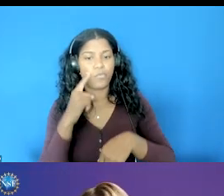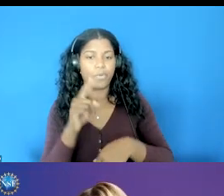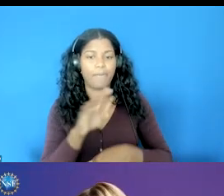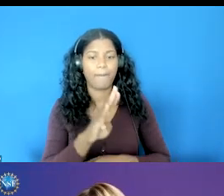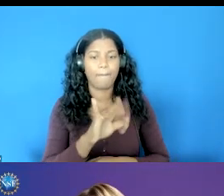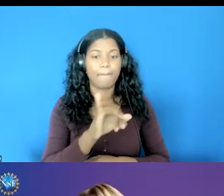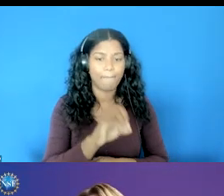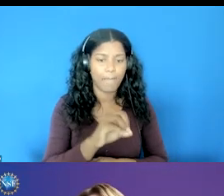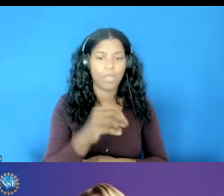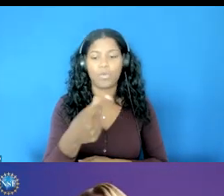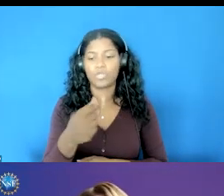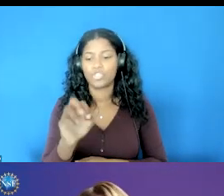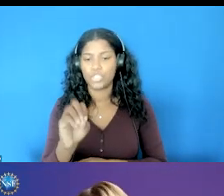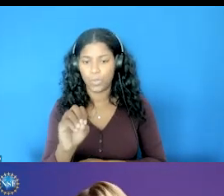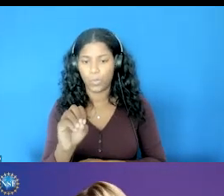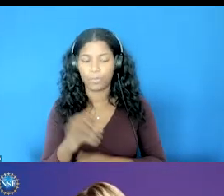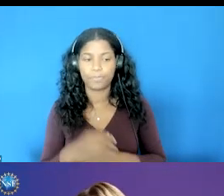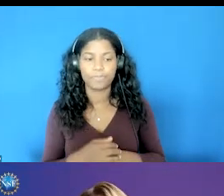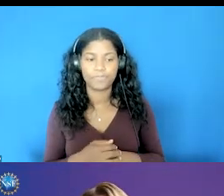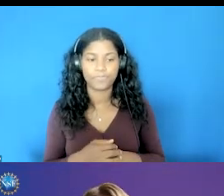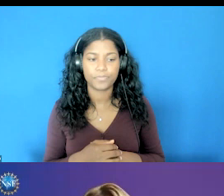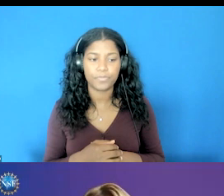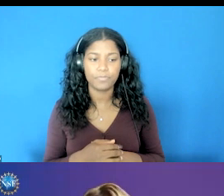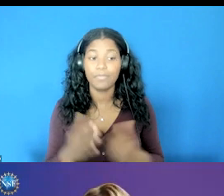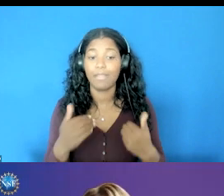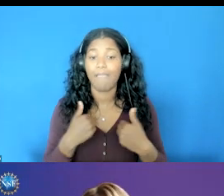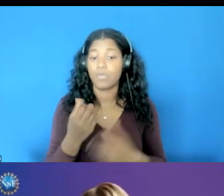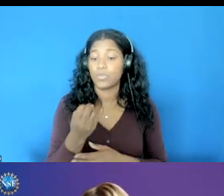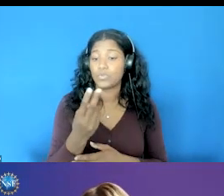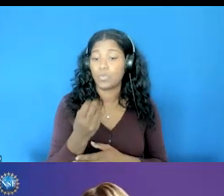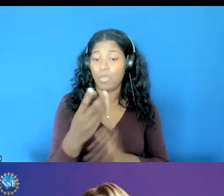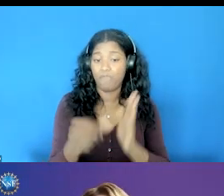There's a 12-page project description, not 15.